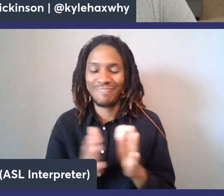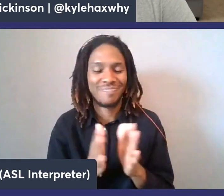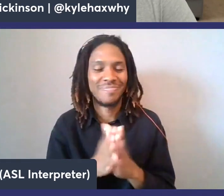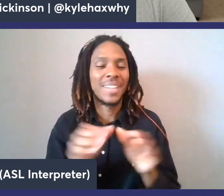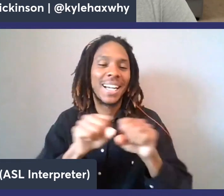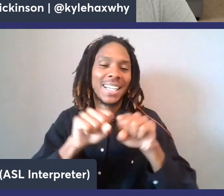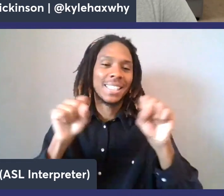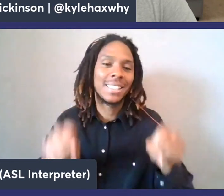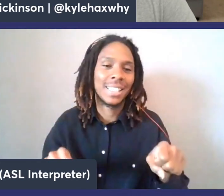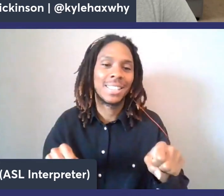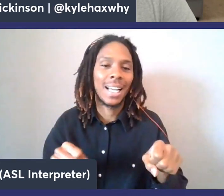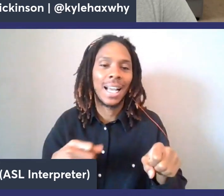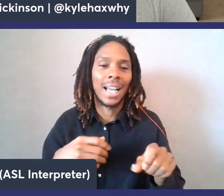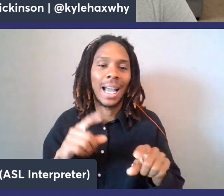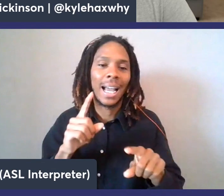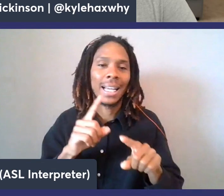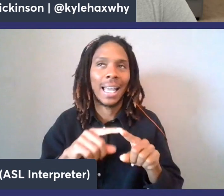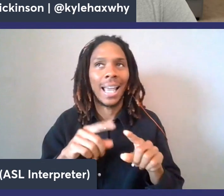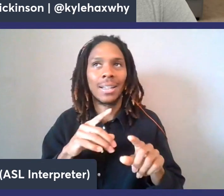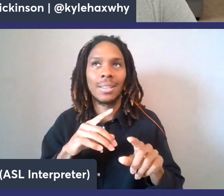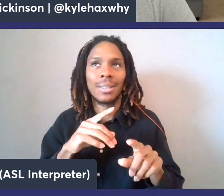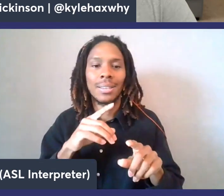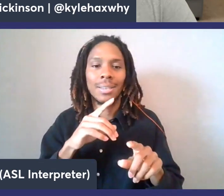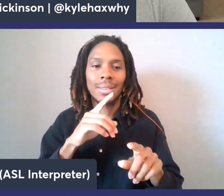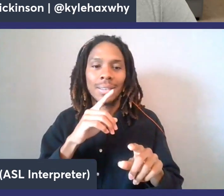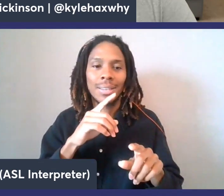I can go into details maybe in a different forum,